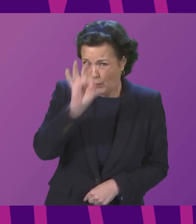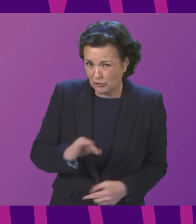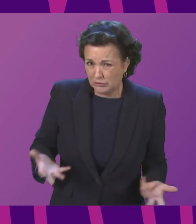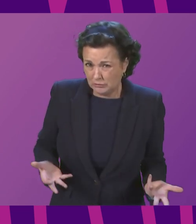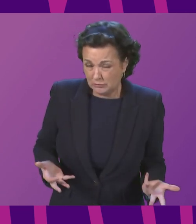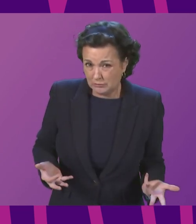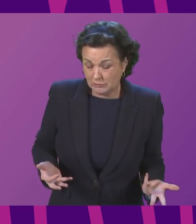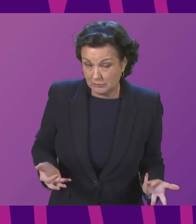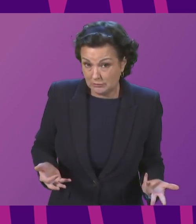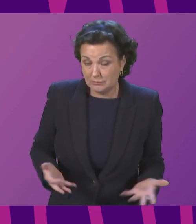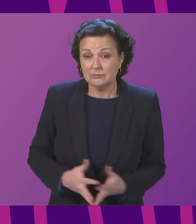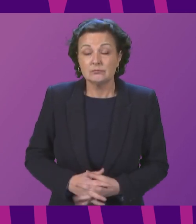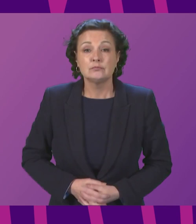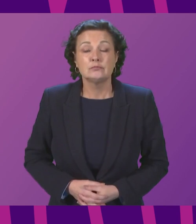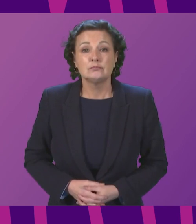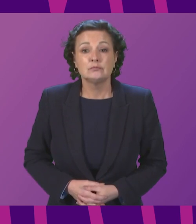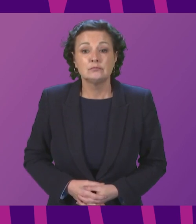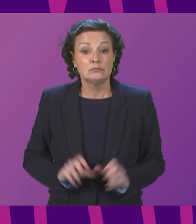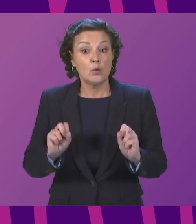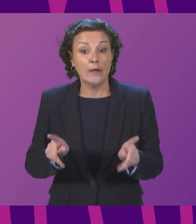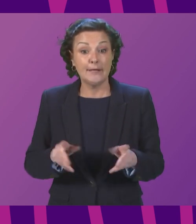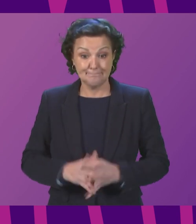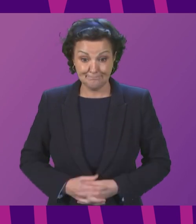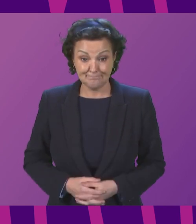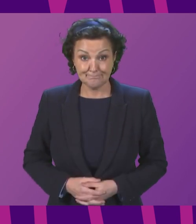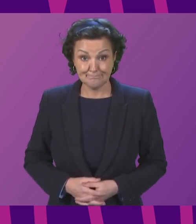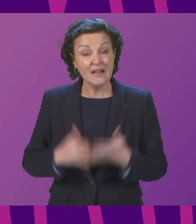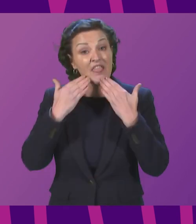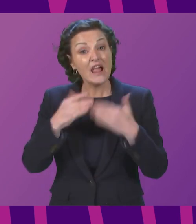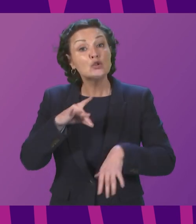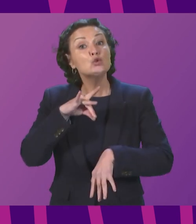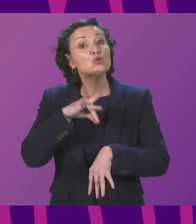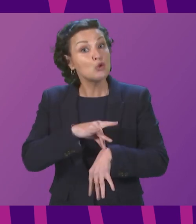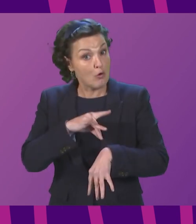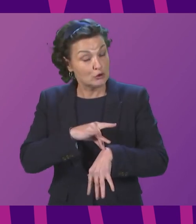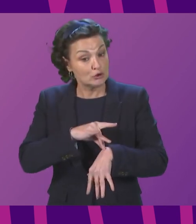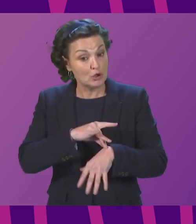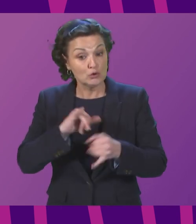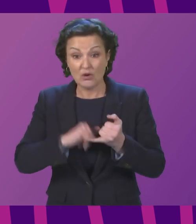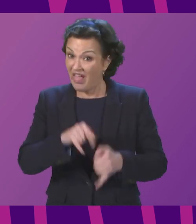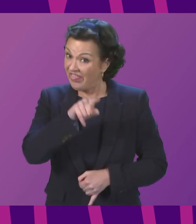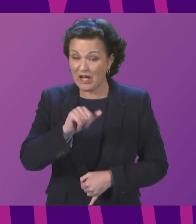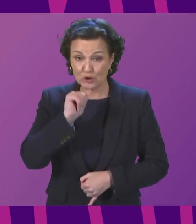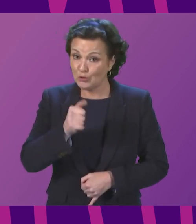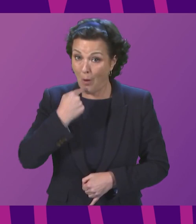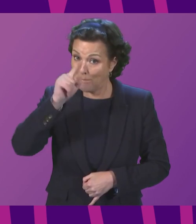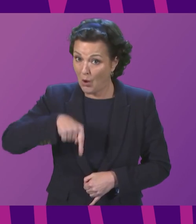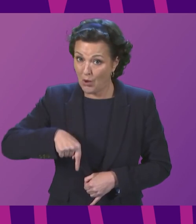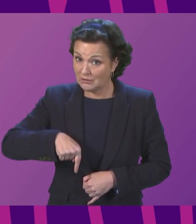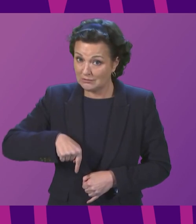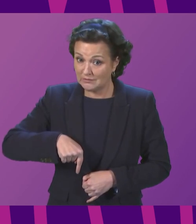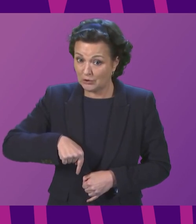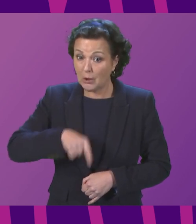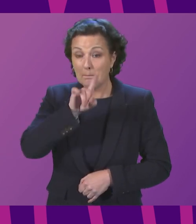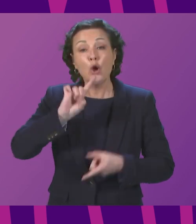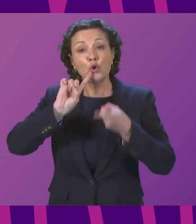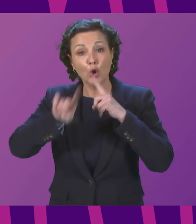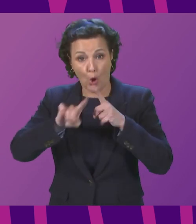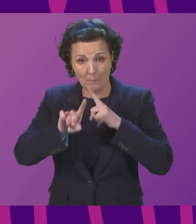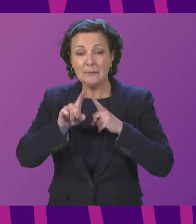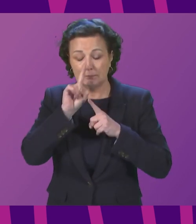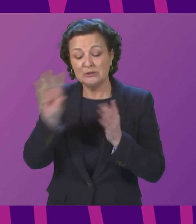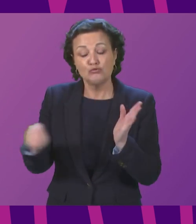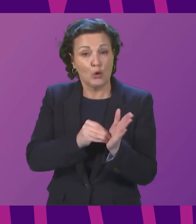That is not a point of order but, obviously, your comment has been recorded. I move on